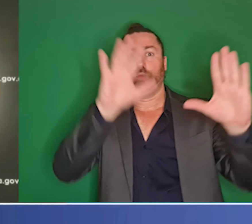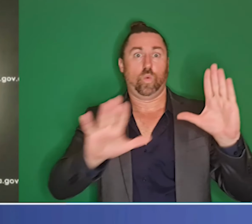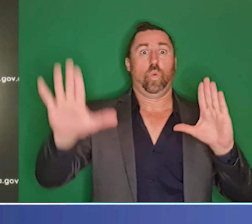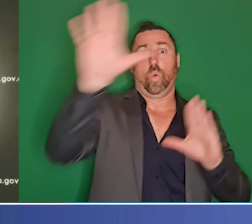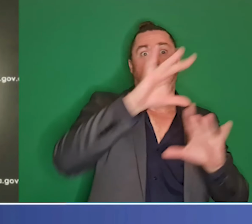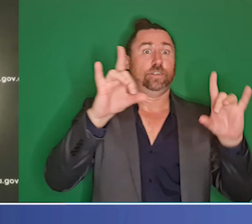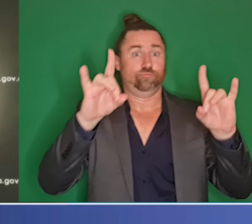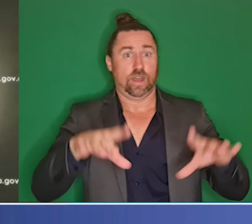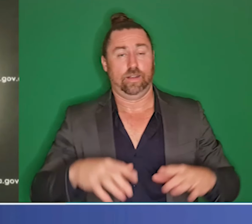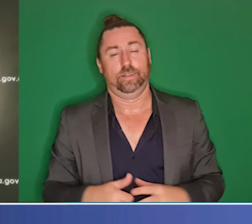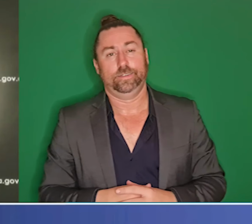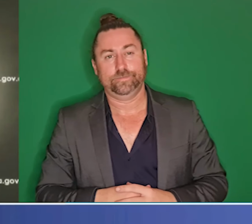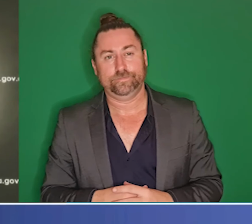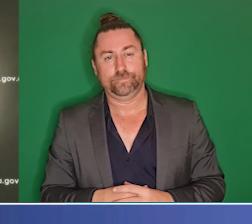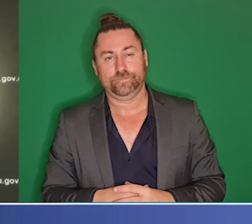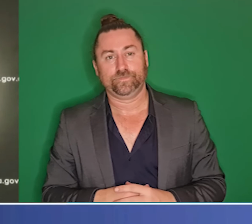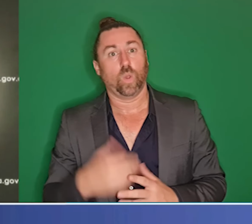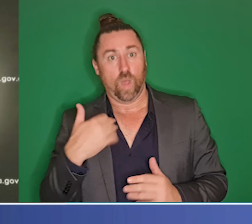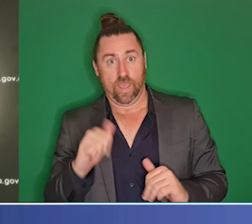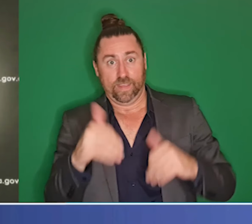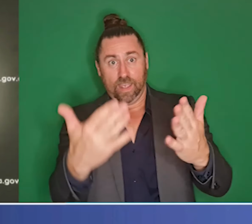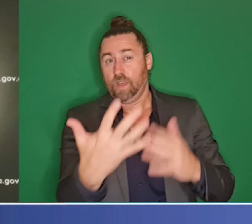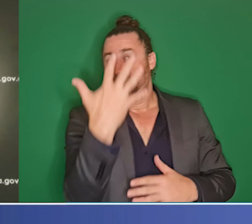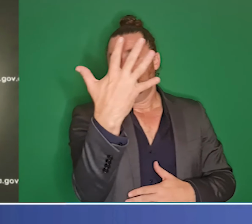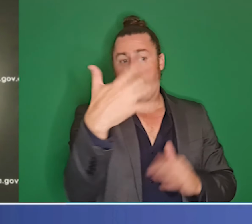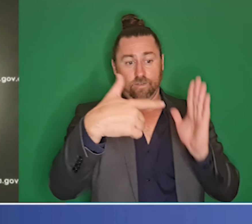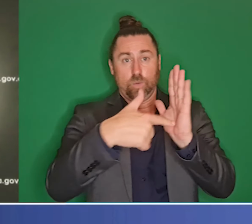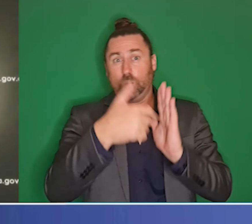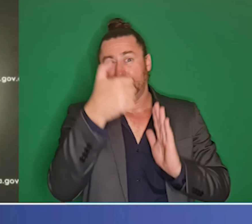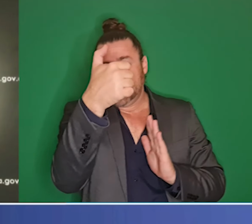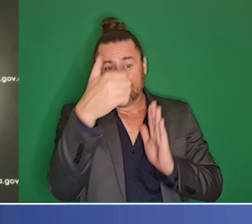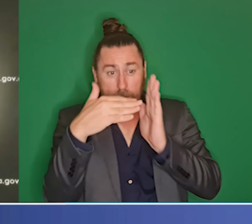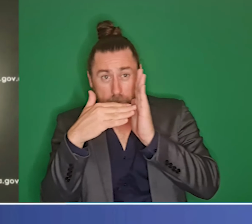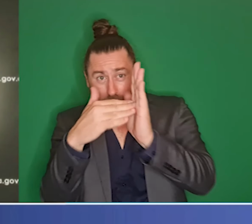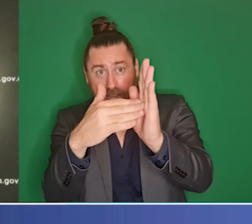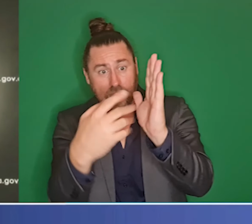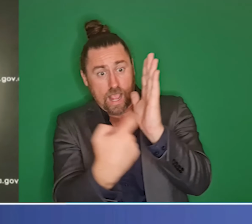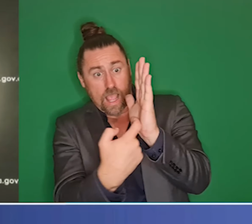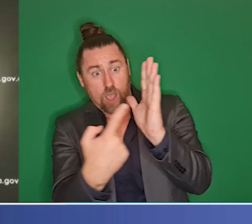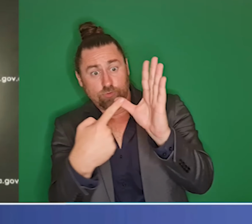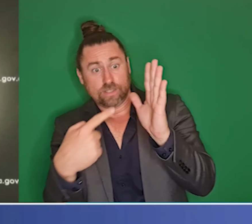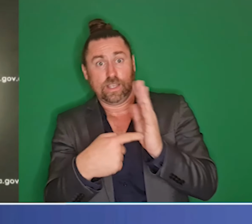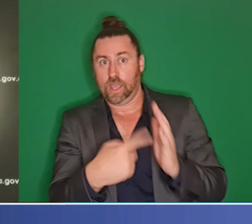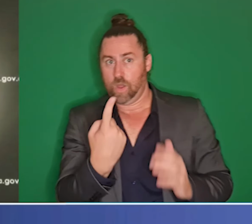We have already provided 5.6 million rapid antigen tests, another 100,000 today,